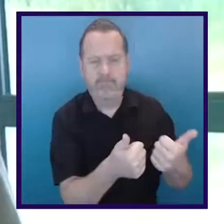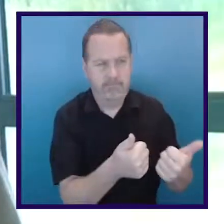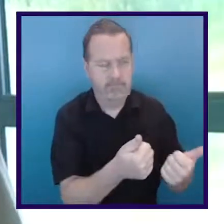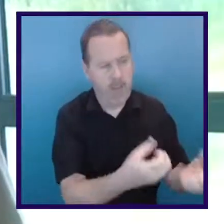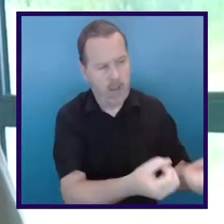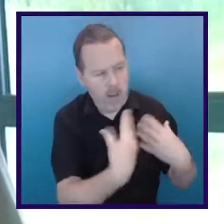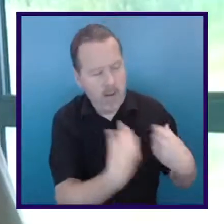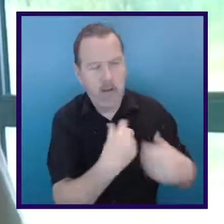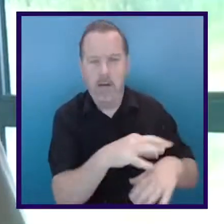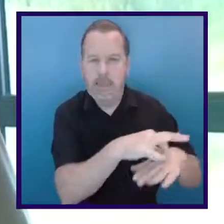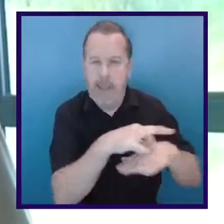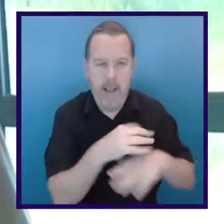us to frame this year survey questions.